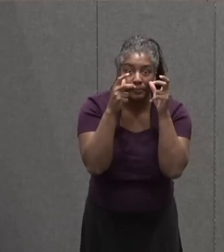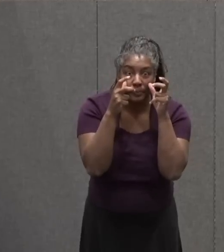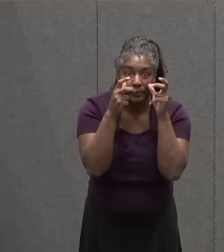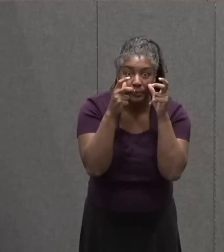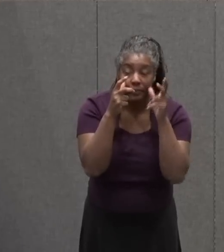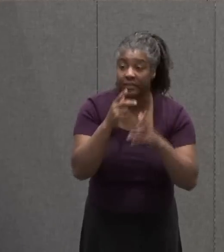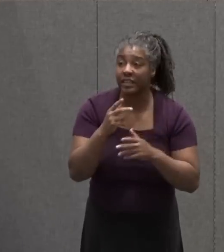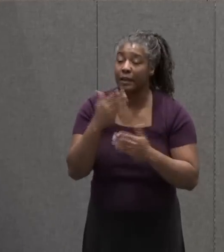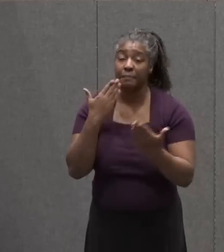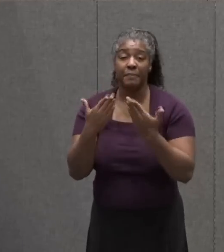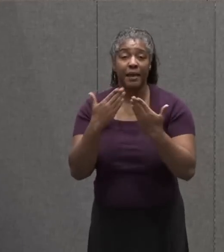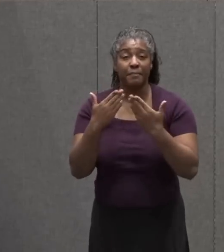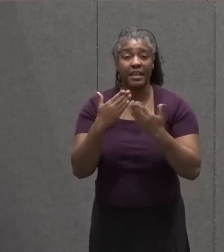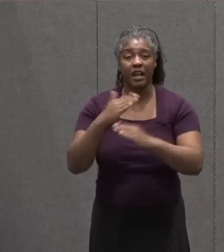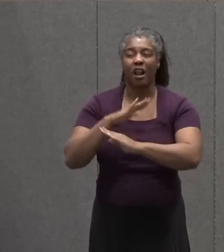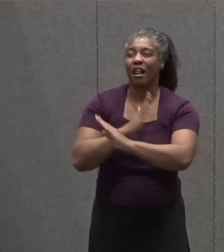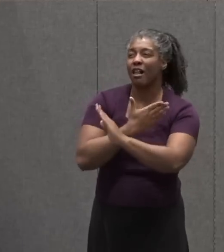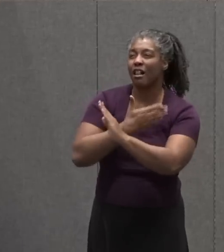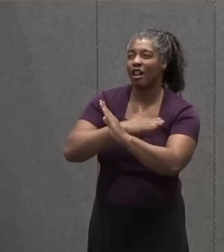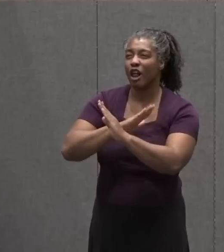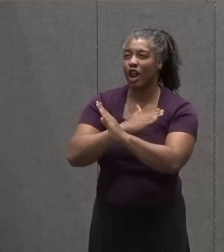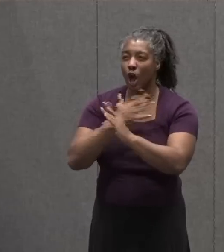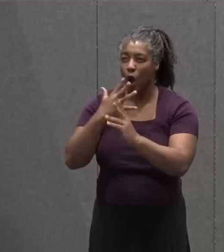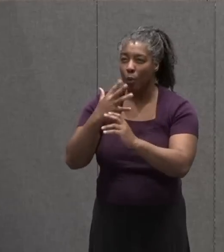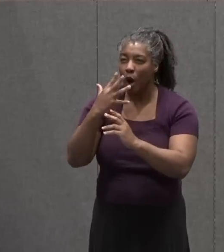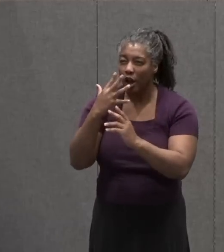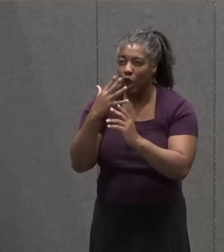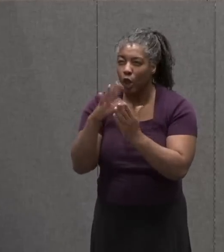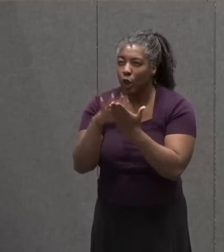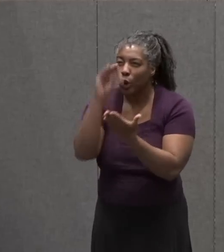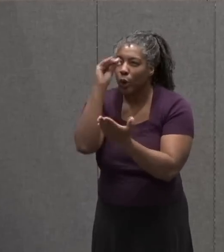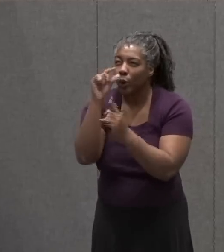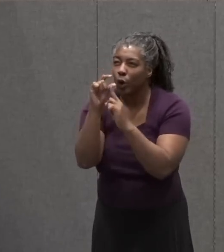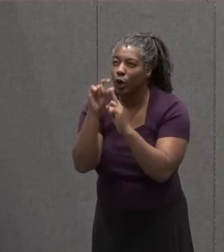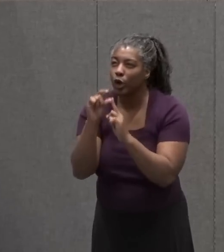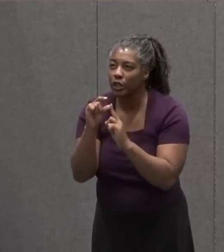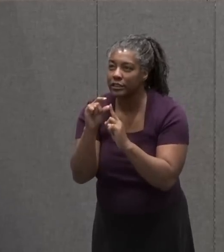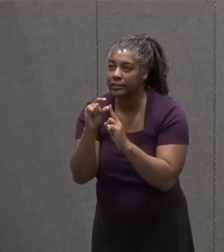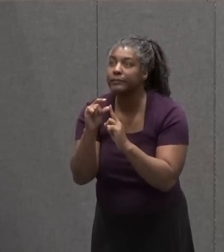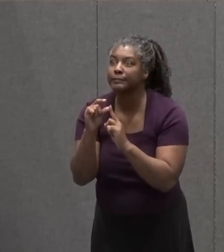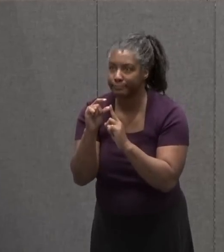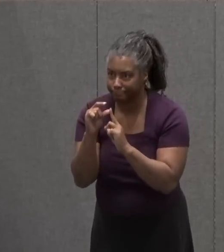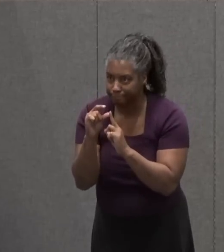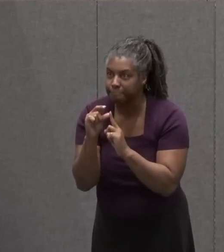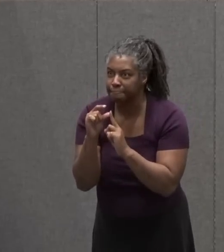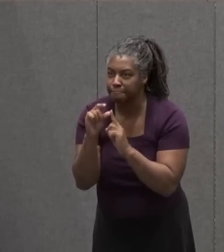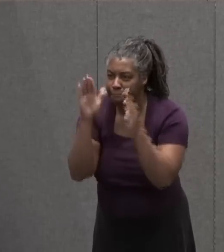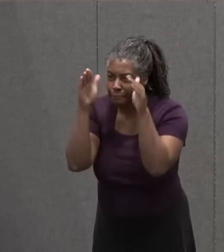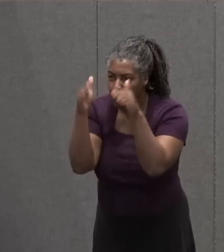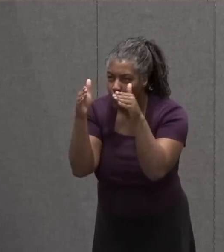We can use focus power when we're trying to tie our shoes, we need to make sure